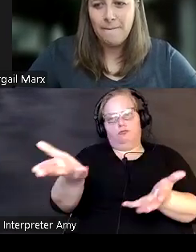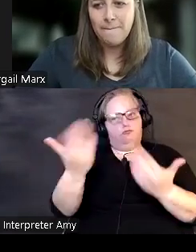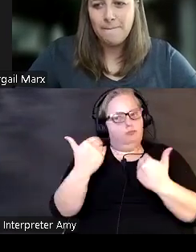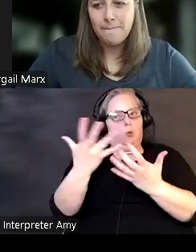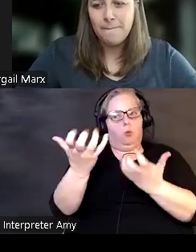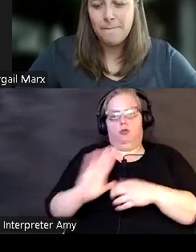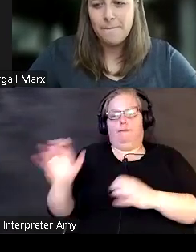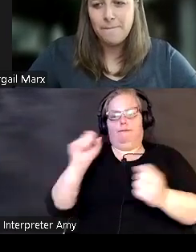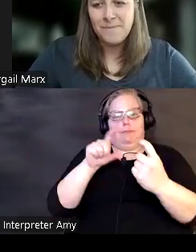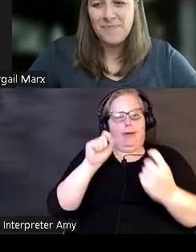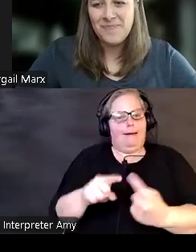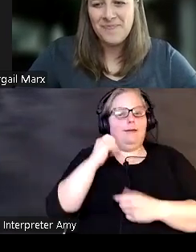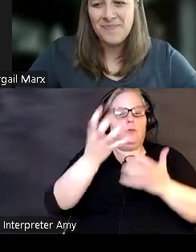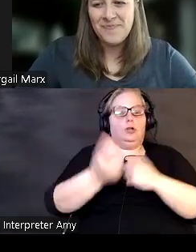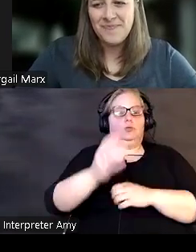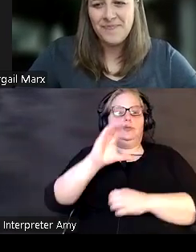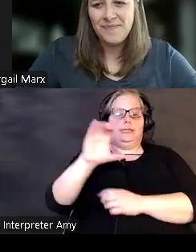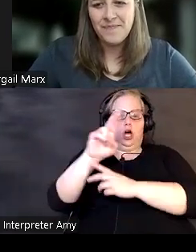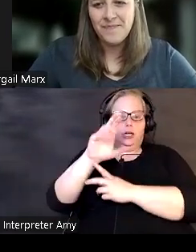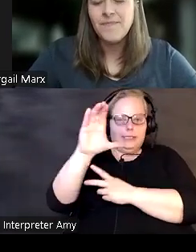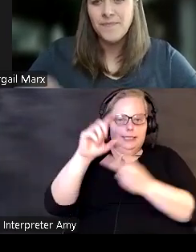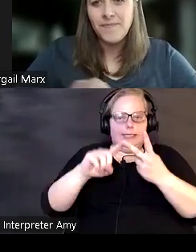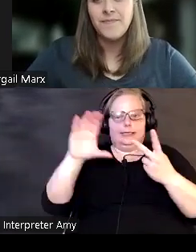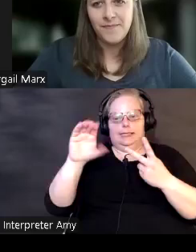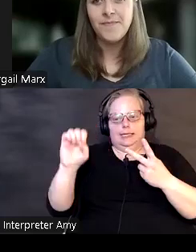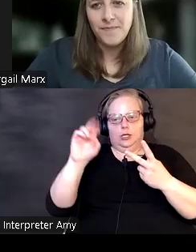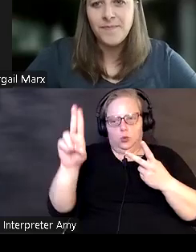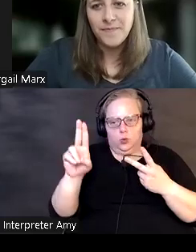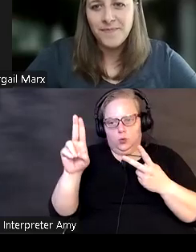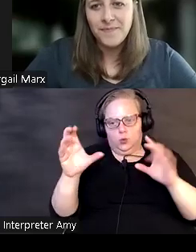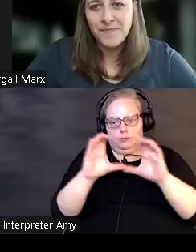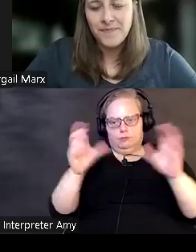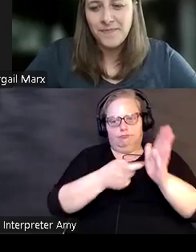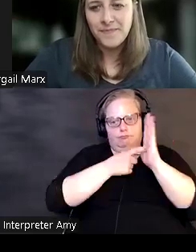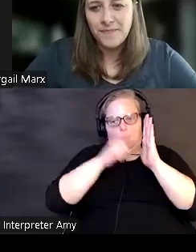if you are wanting the CRC and CEU certificates, it's required for you to fill that out.